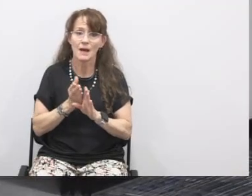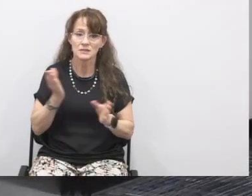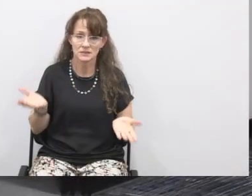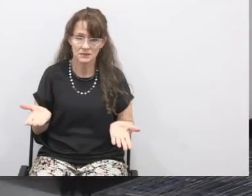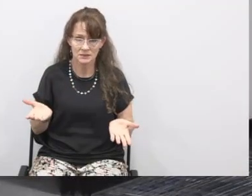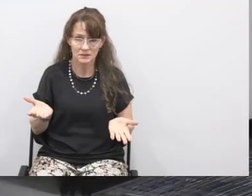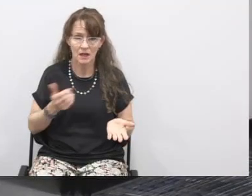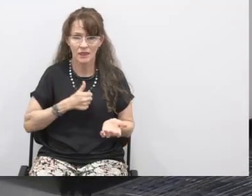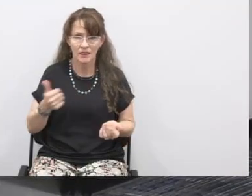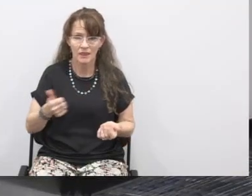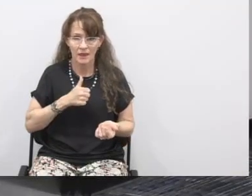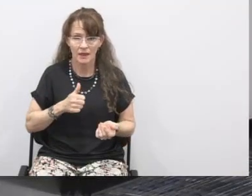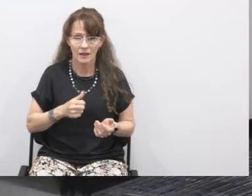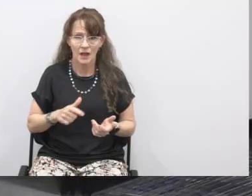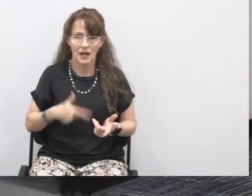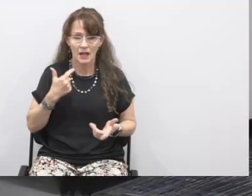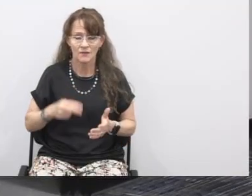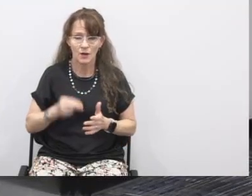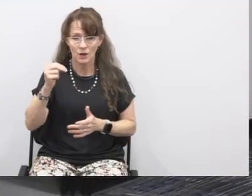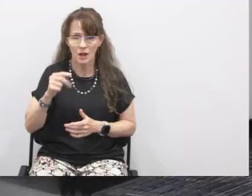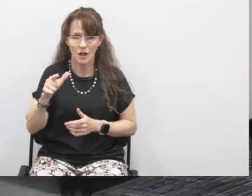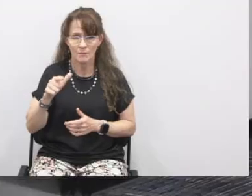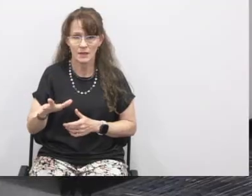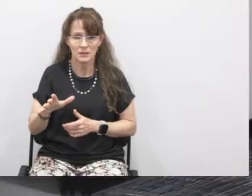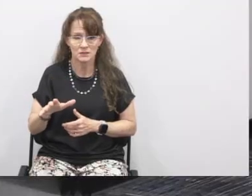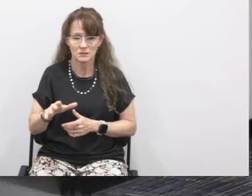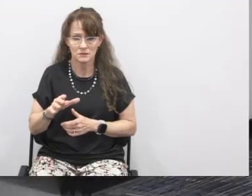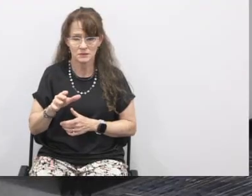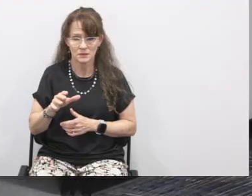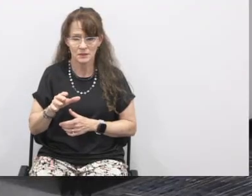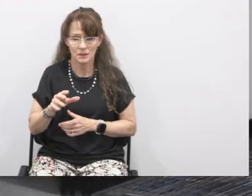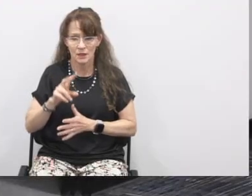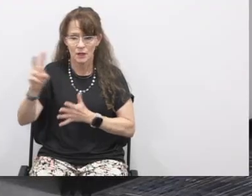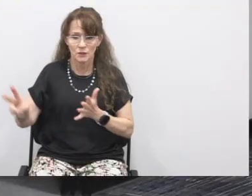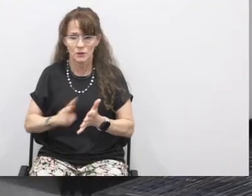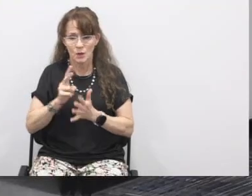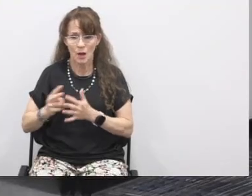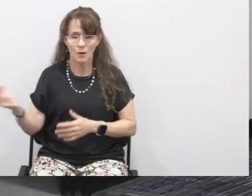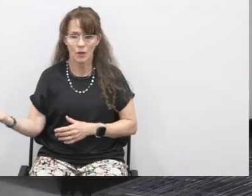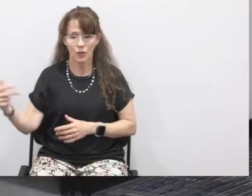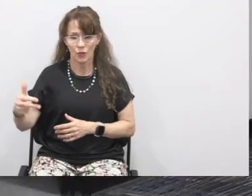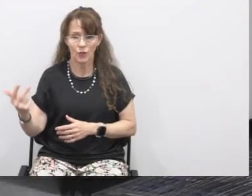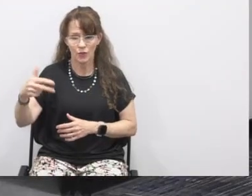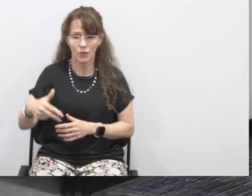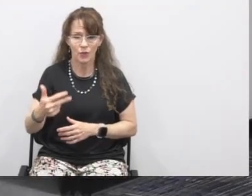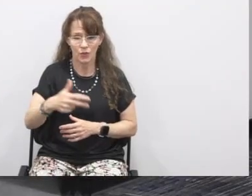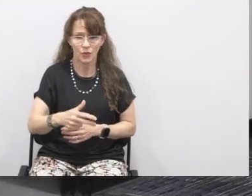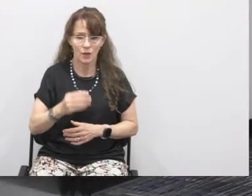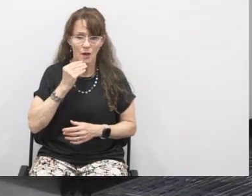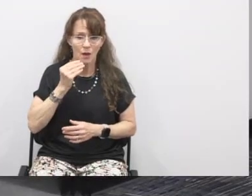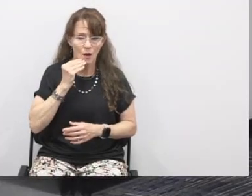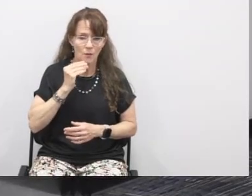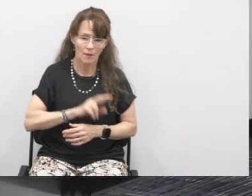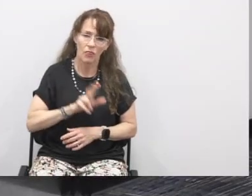And when you live in North Long Beach, you're not gonna take a two-hour bus ride to go home and then come back to school.